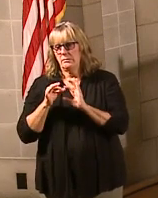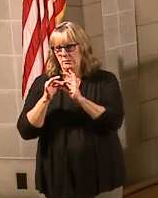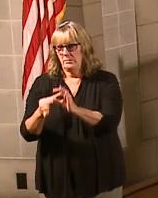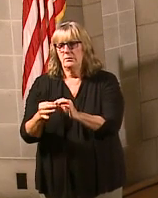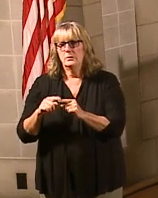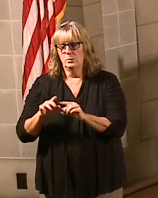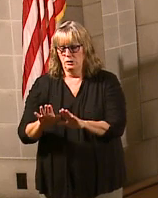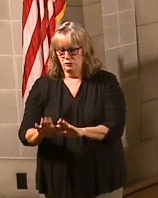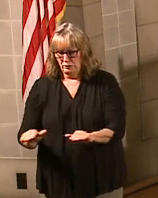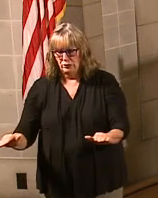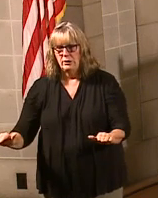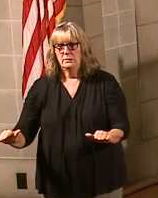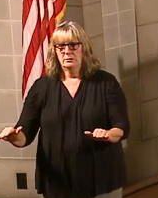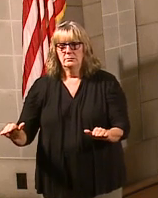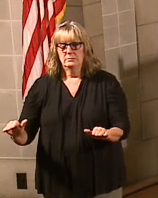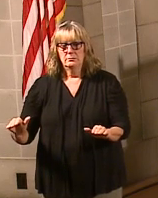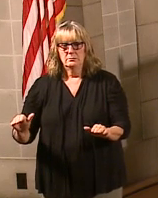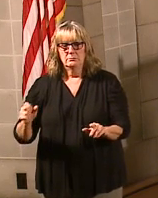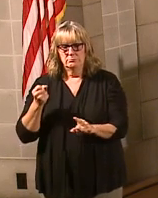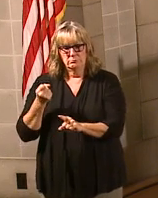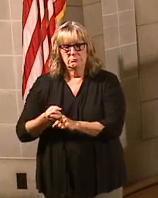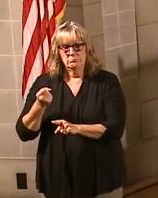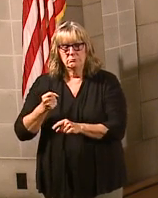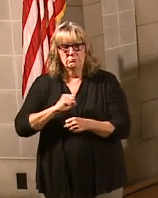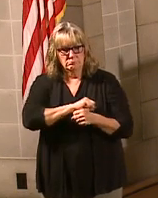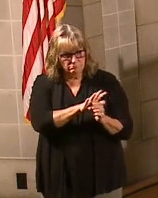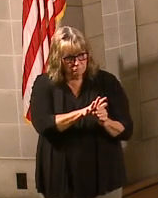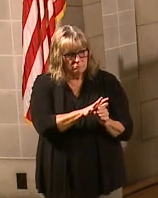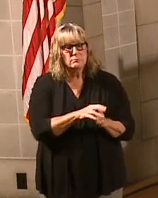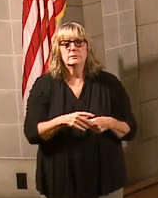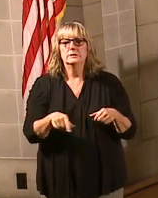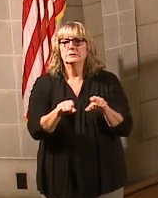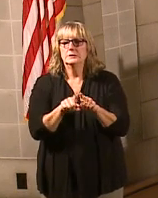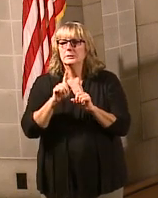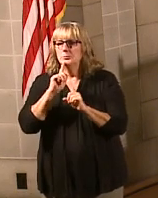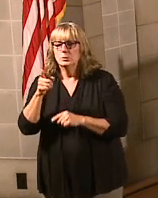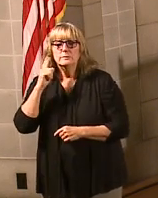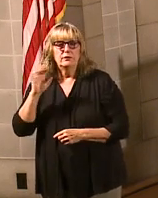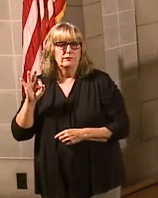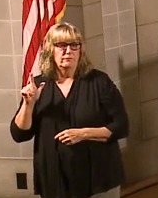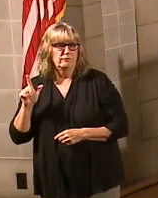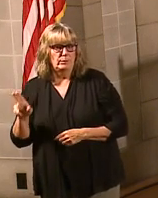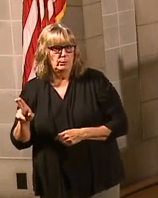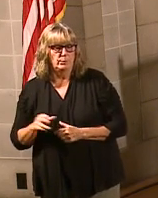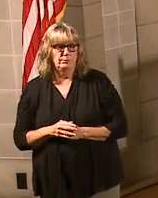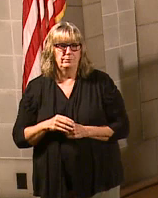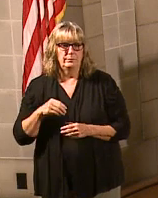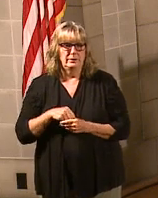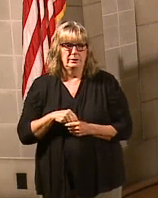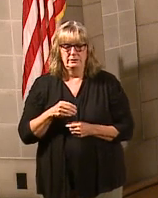OUT THAT SAME THING, THAT WE